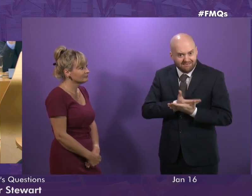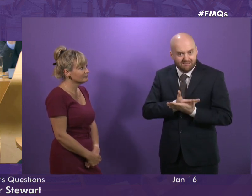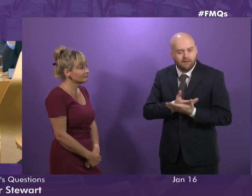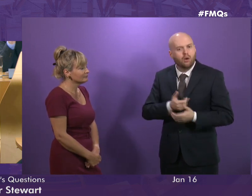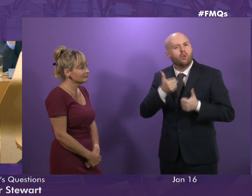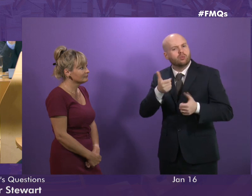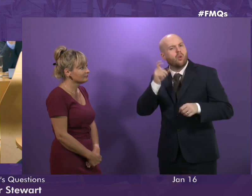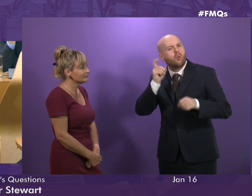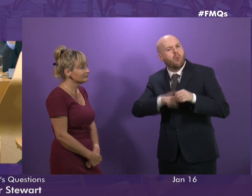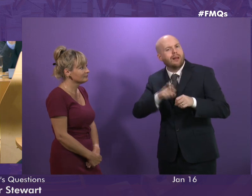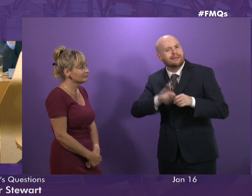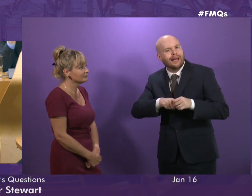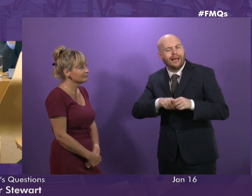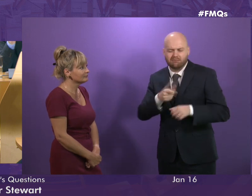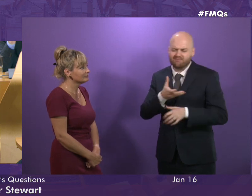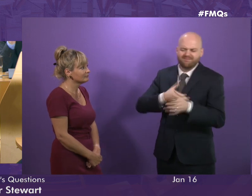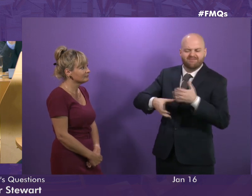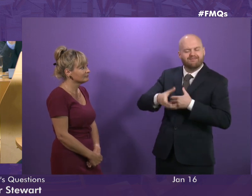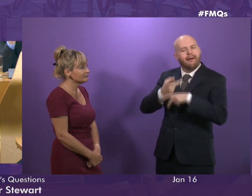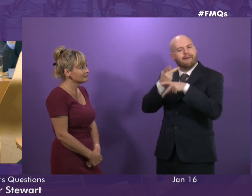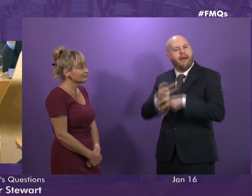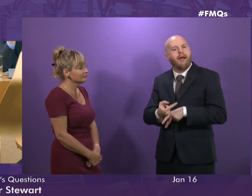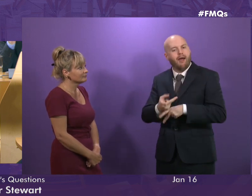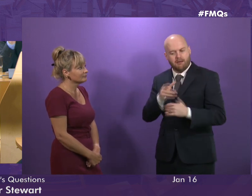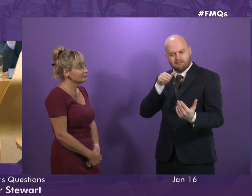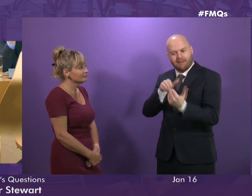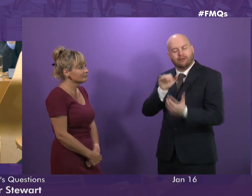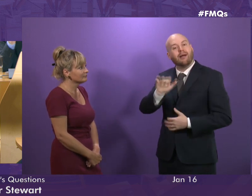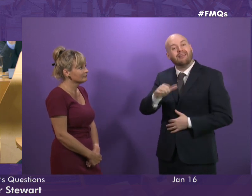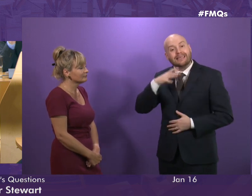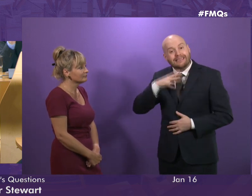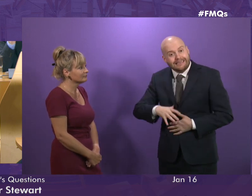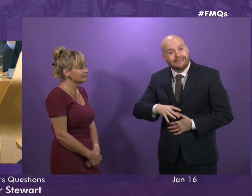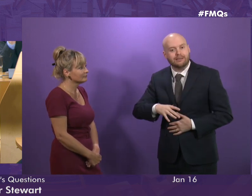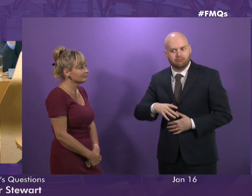and respects their rights. What urgent steps will the Scottish Government take to ensure